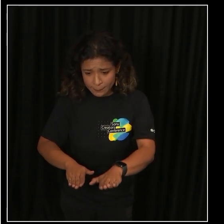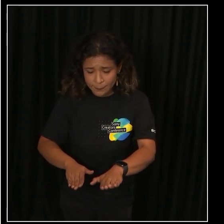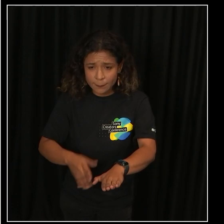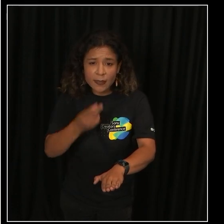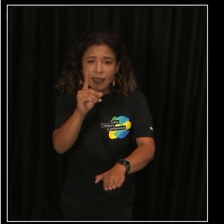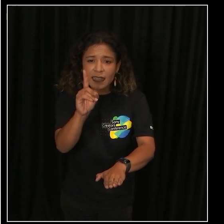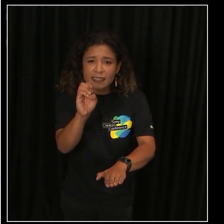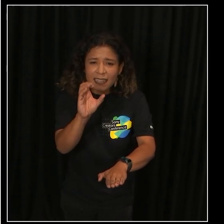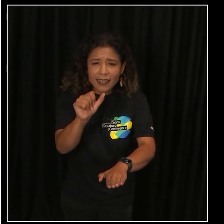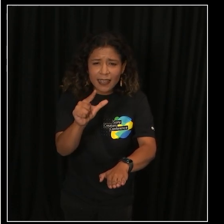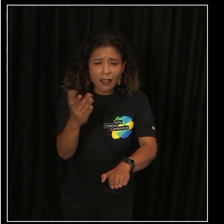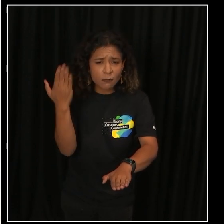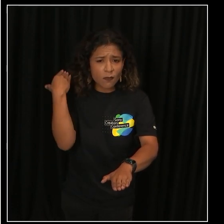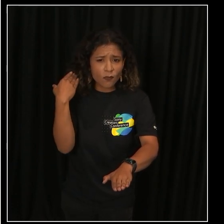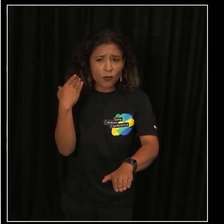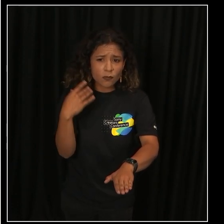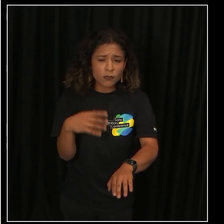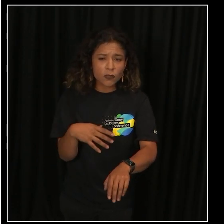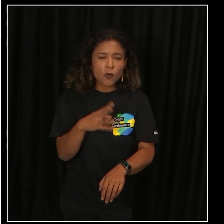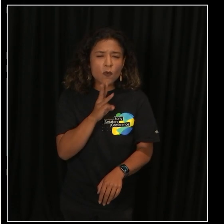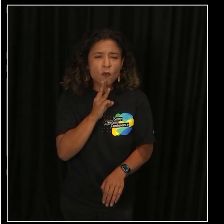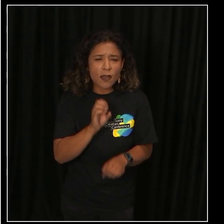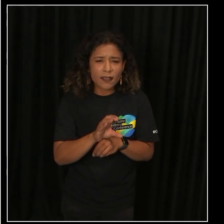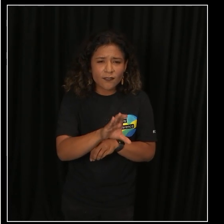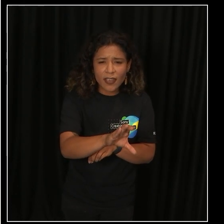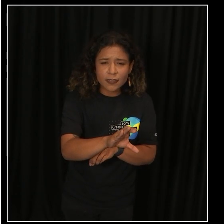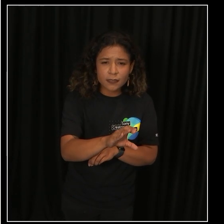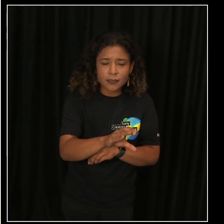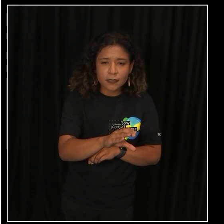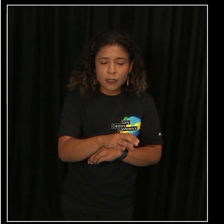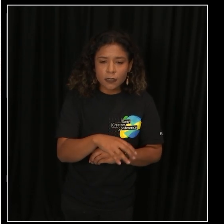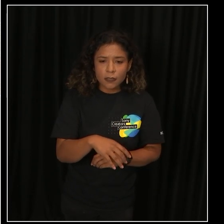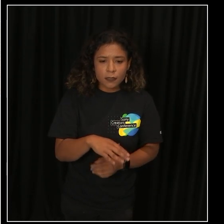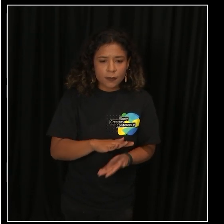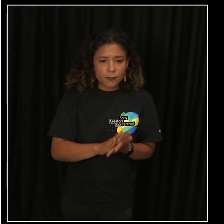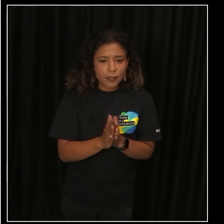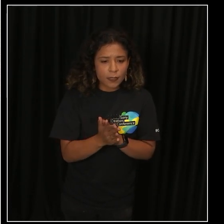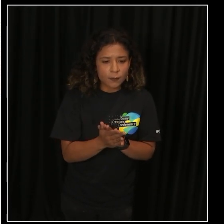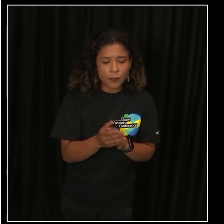Water effects, all sorts of things. They just magically got these depth biased effects from that term.